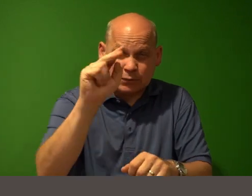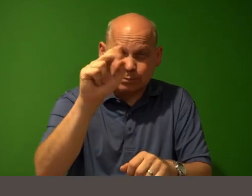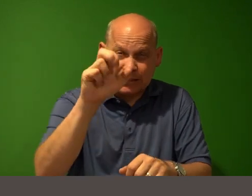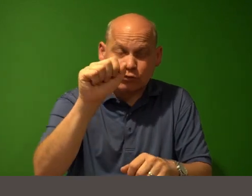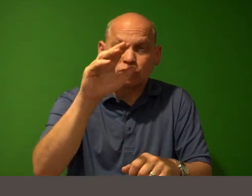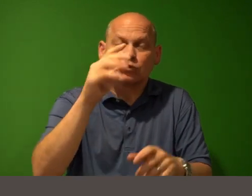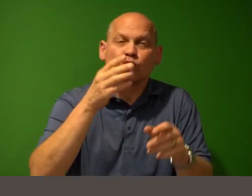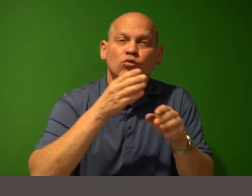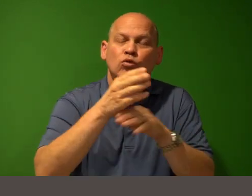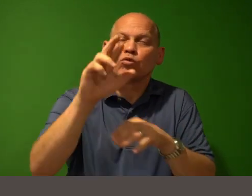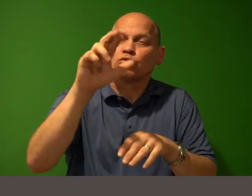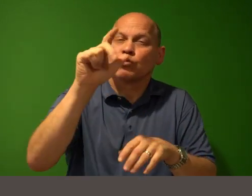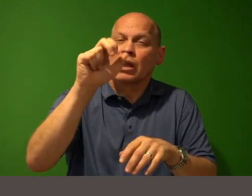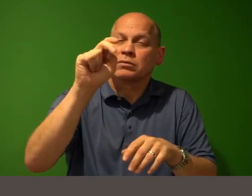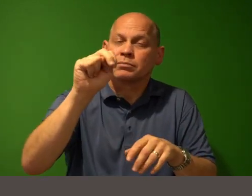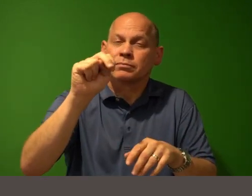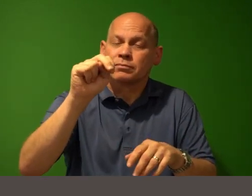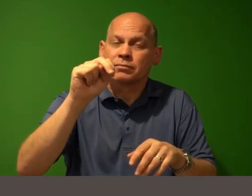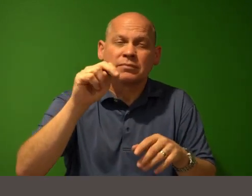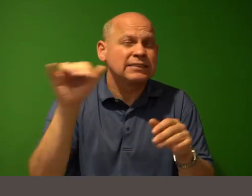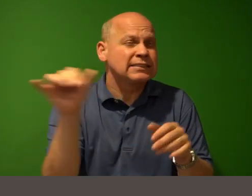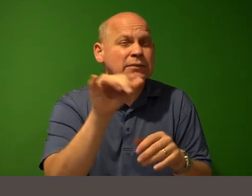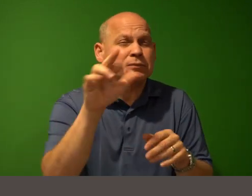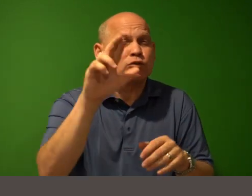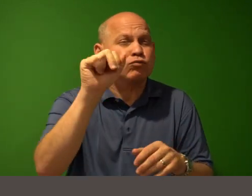similar to the randomness of rolling dice.